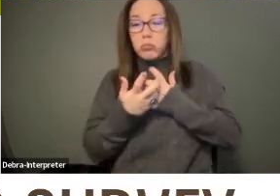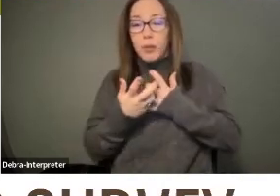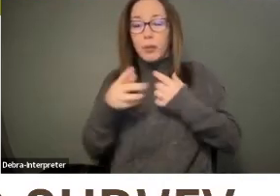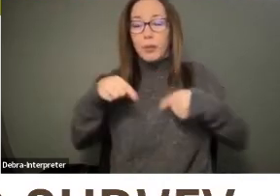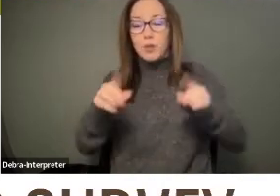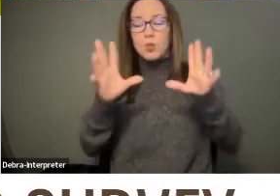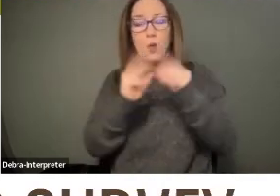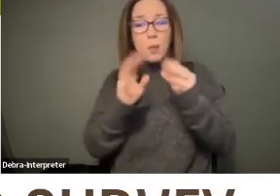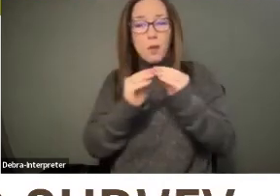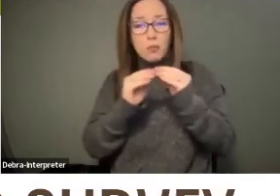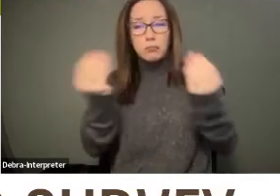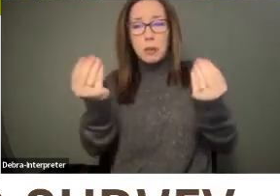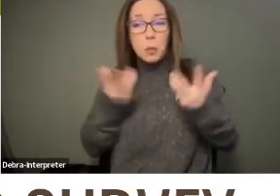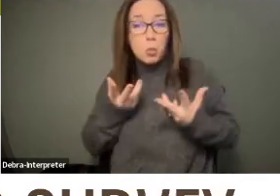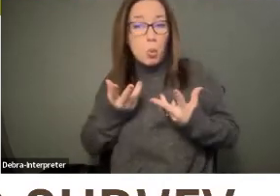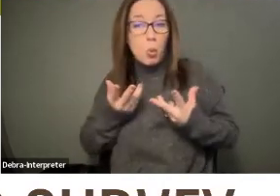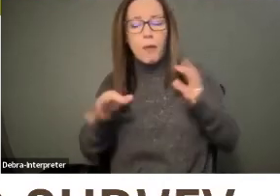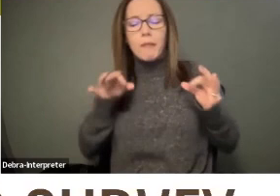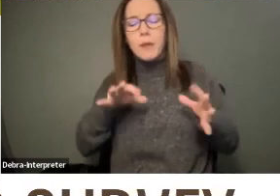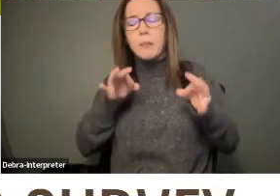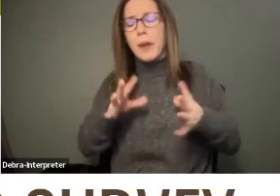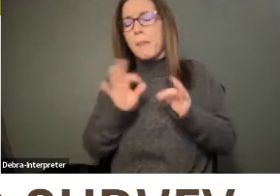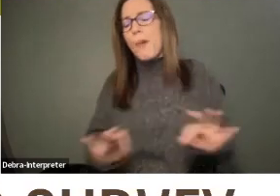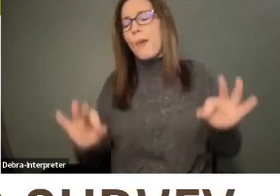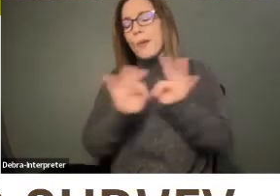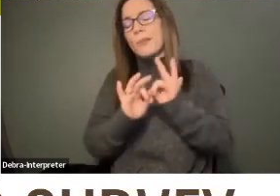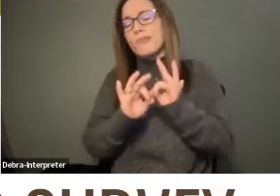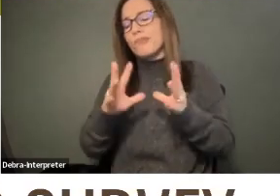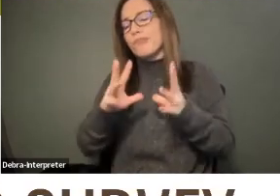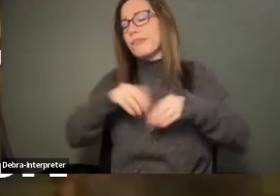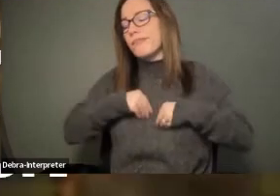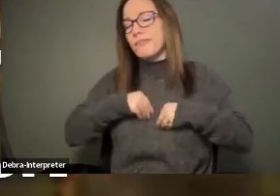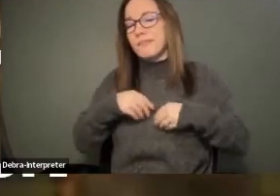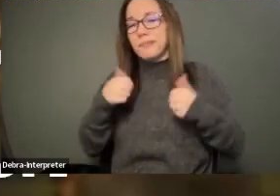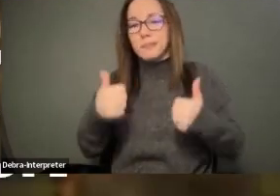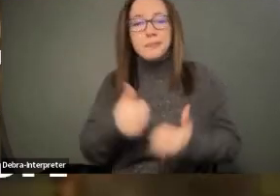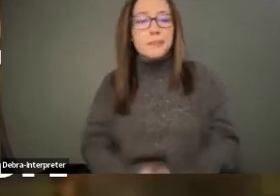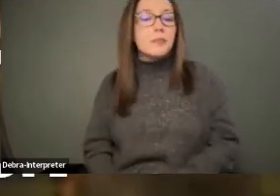we can improve accessibility in our webinars we would love to hear about that from you and we welcome the